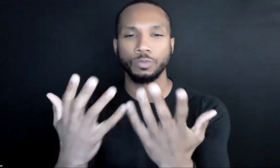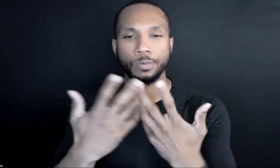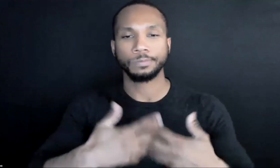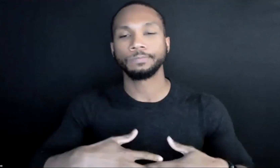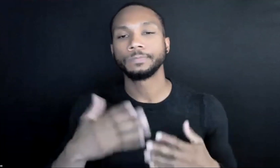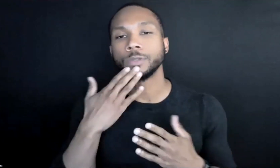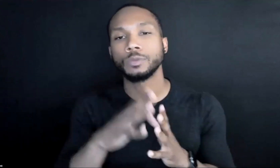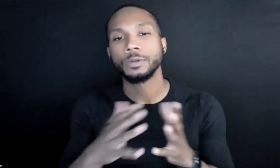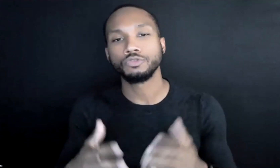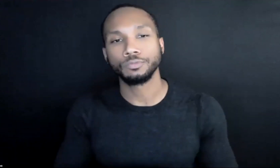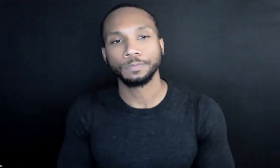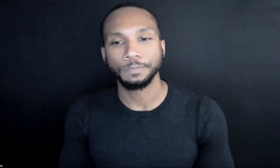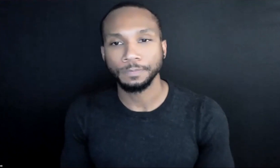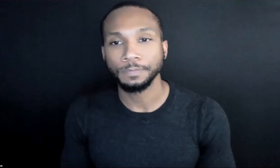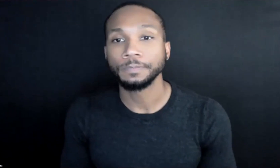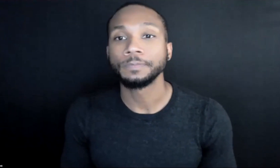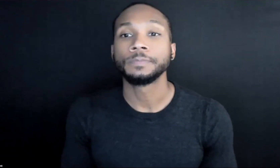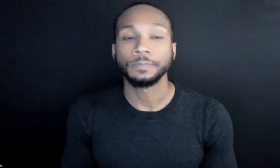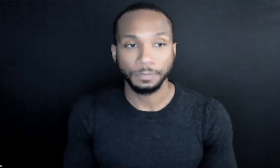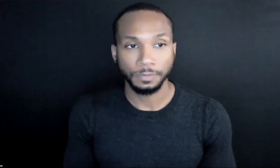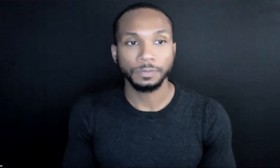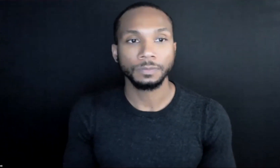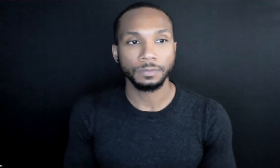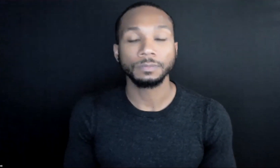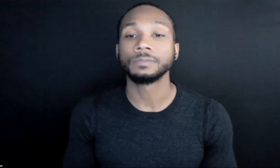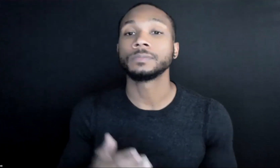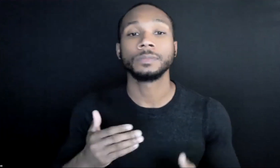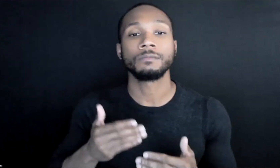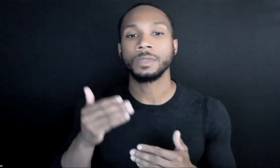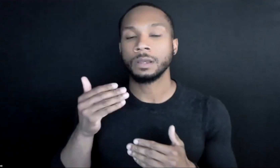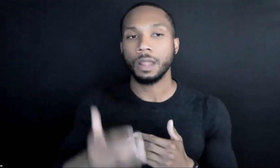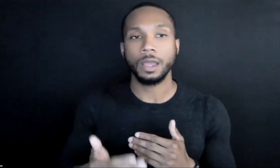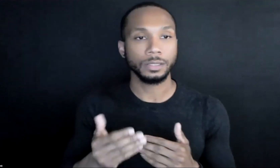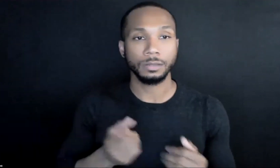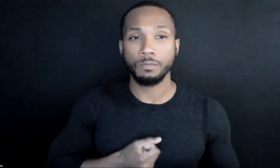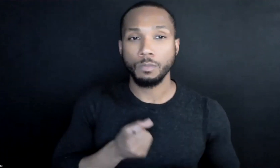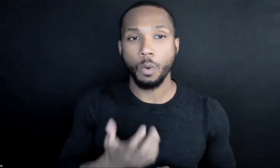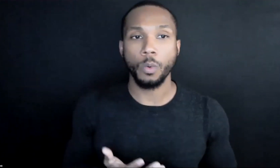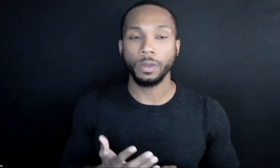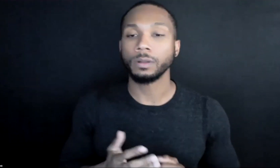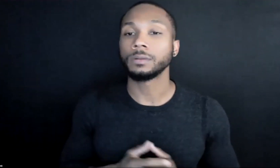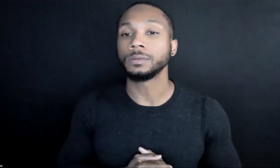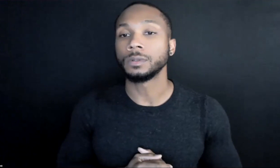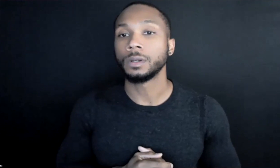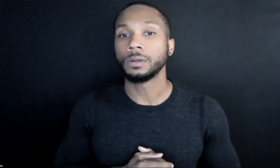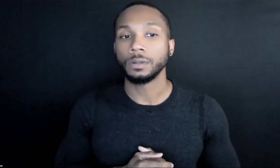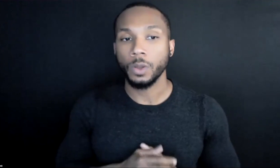Yeah, and I believe our next poet is going to be…